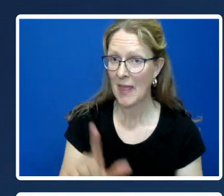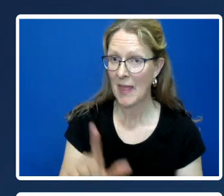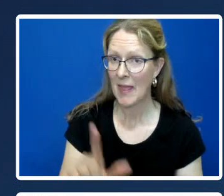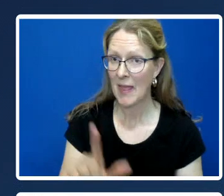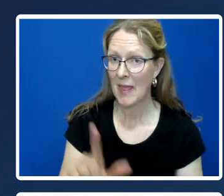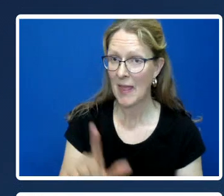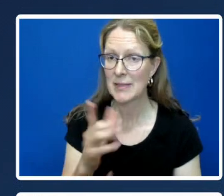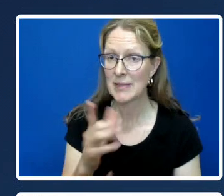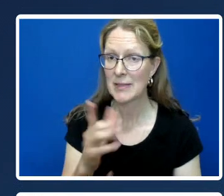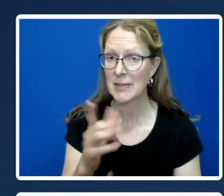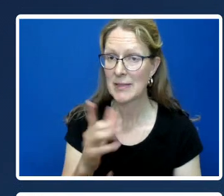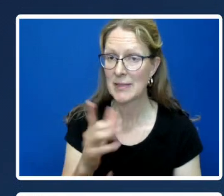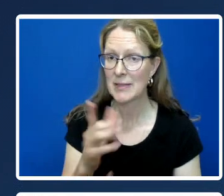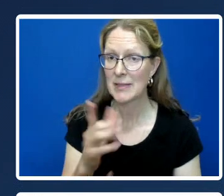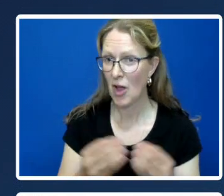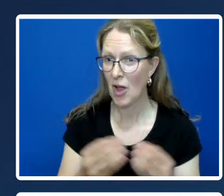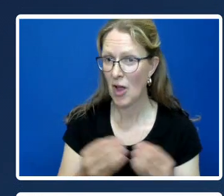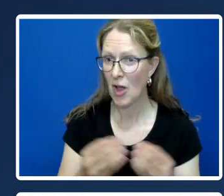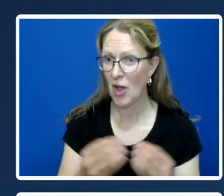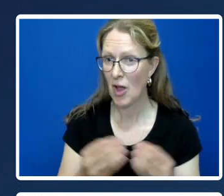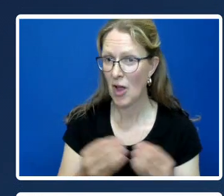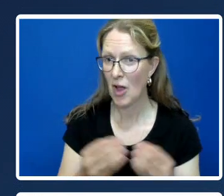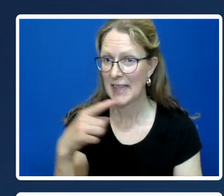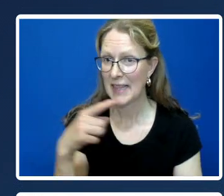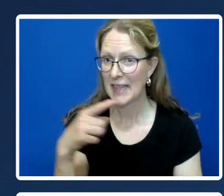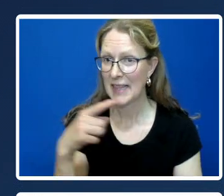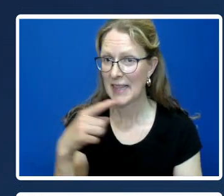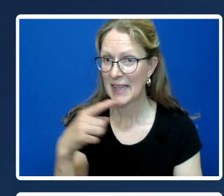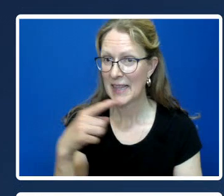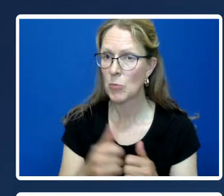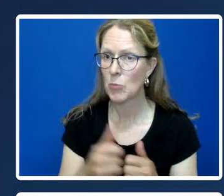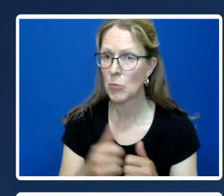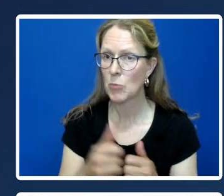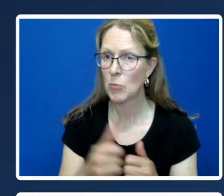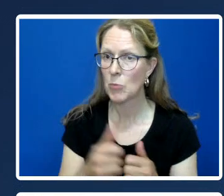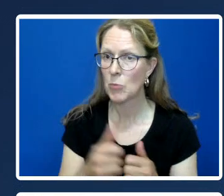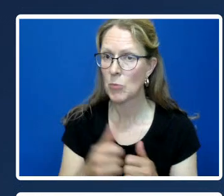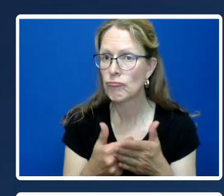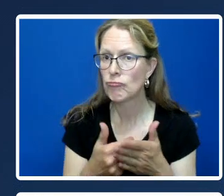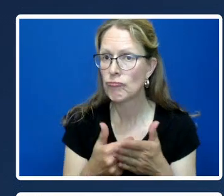those are more intimate and private and were not photographed, but at least you get to see where we